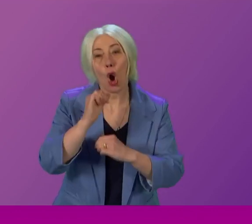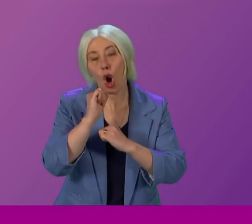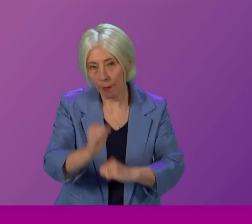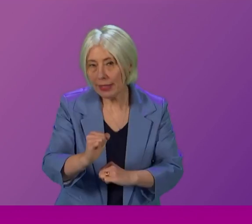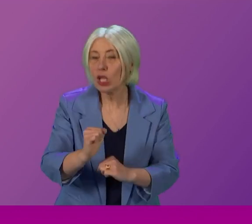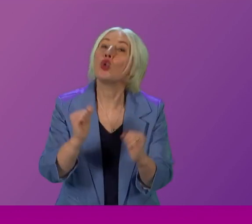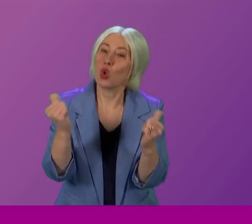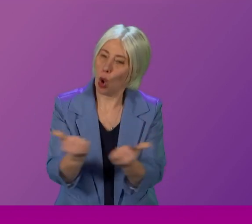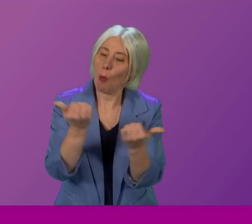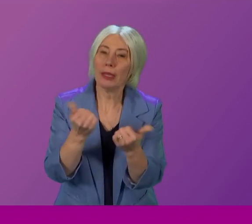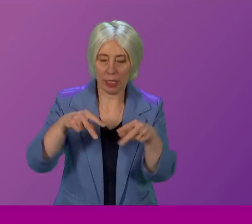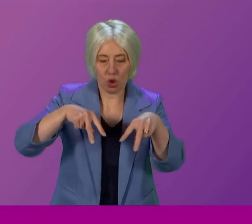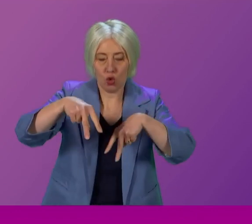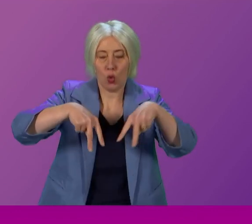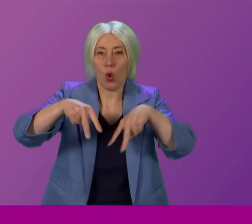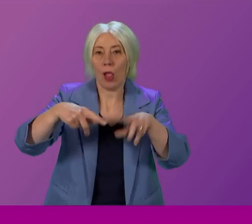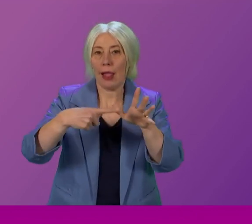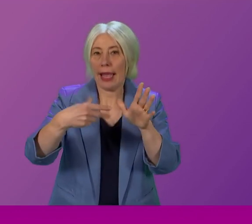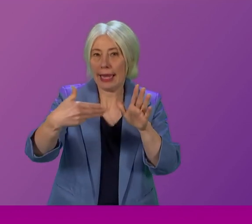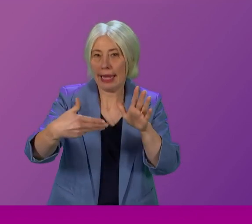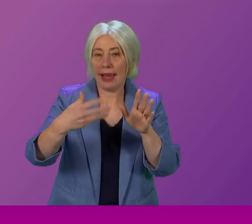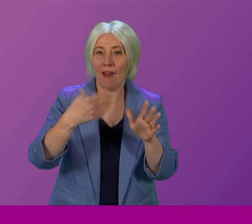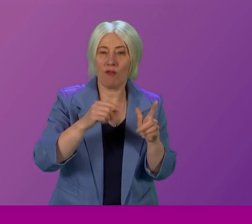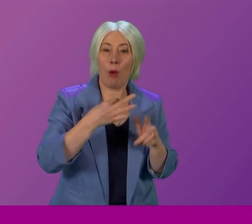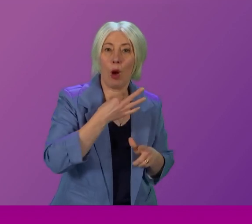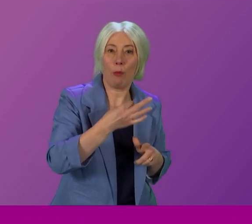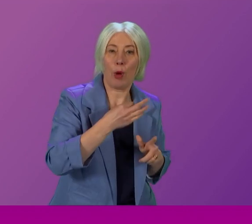completing the dualling of the A9 between Perth and Inverness. Thank you.